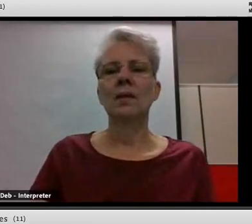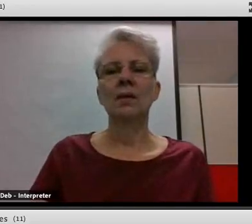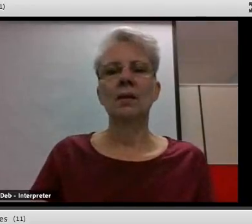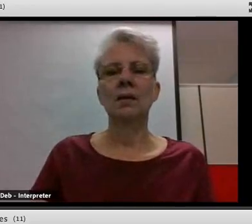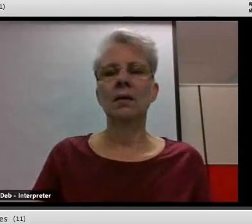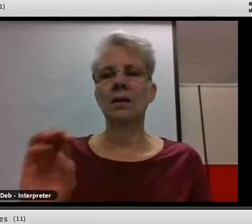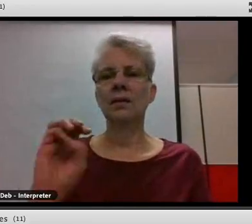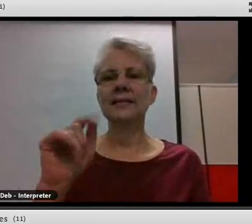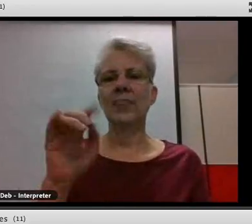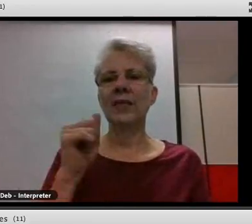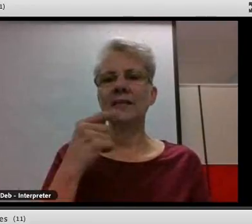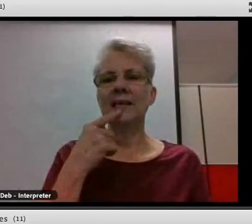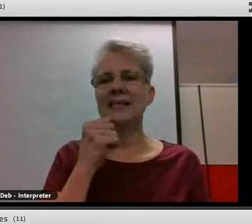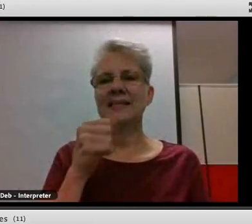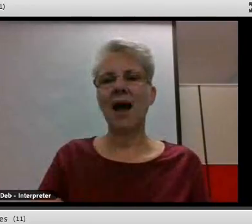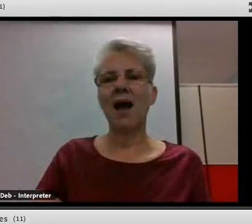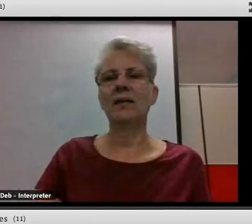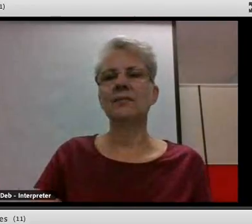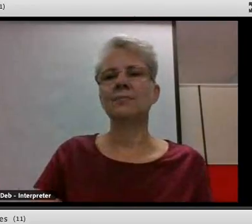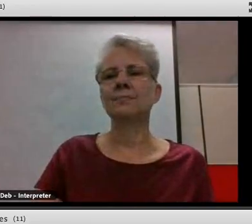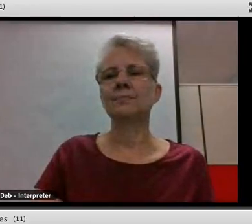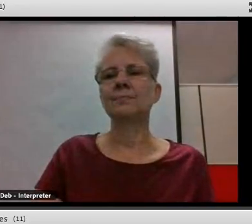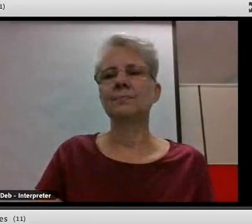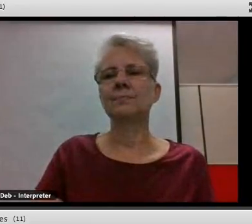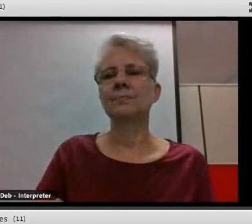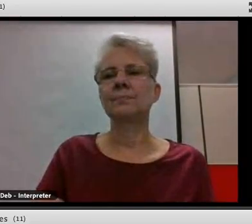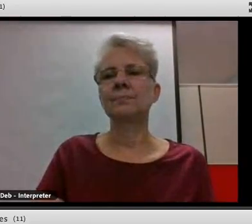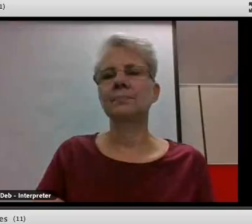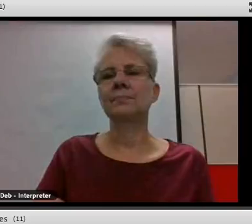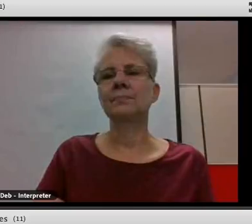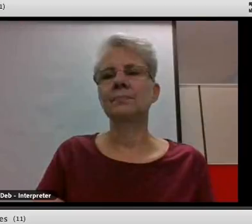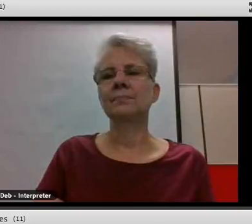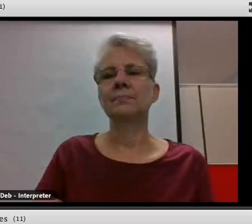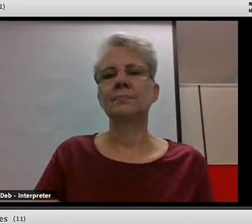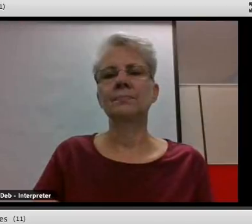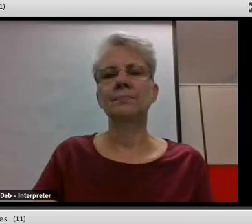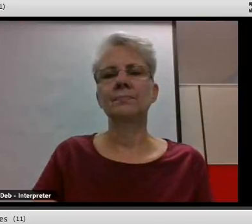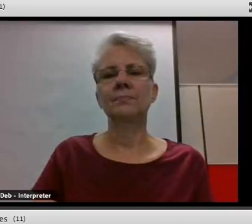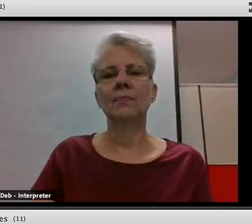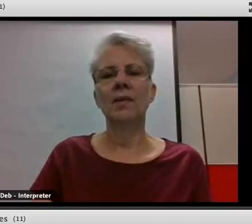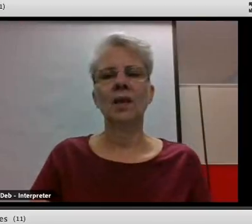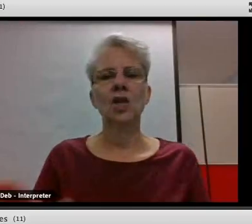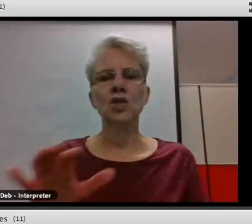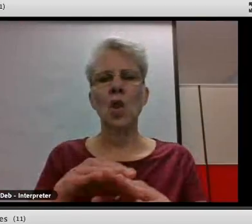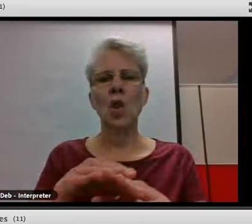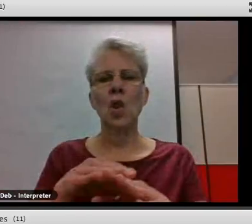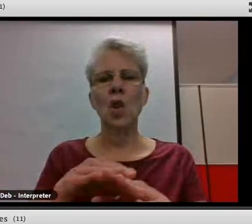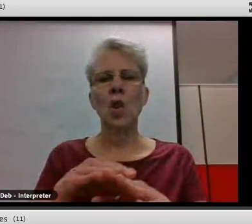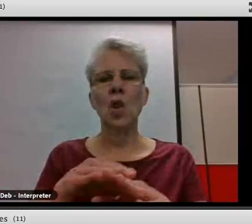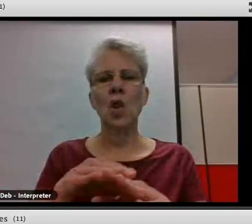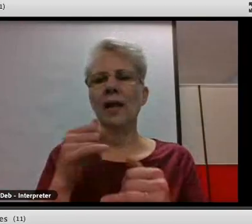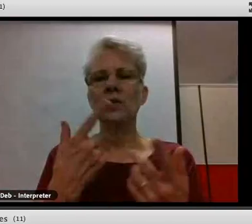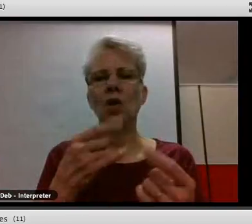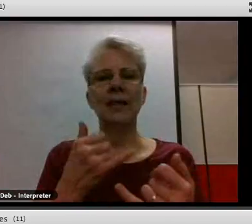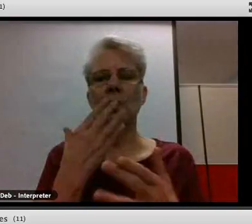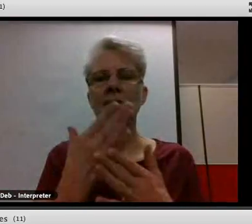It's got the two checklists for 508 and for the WCAG,